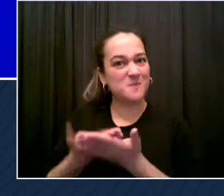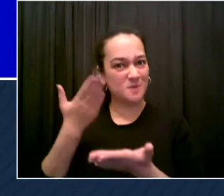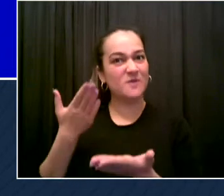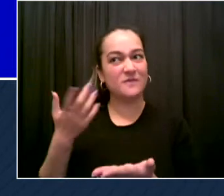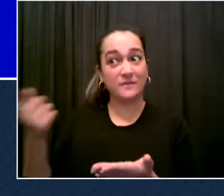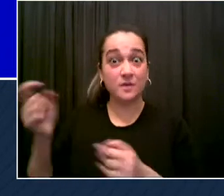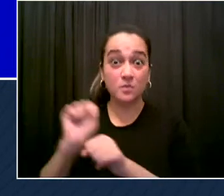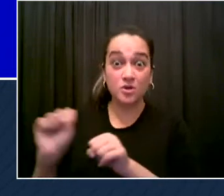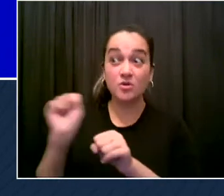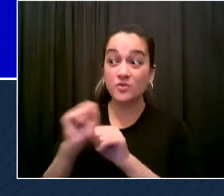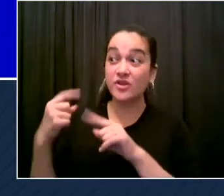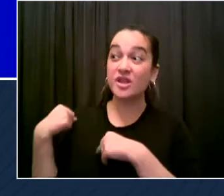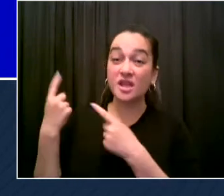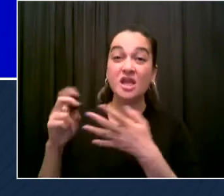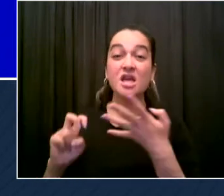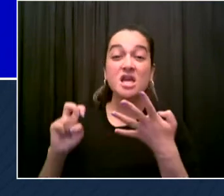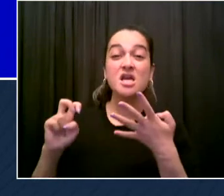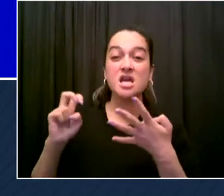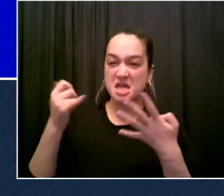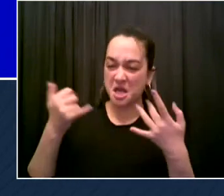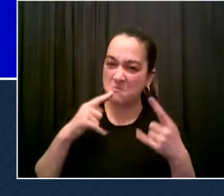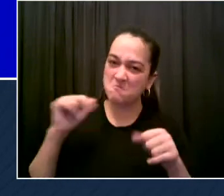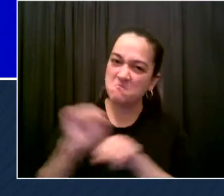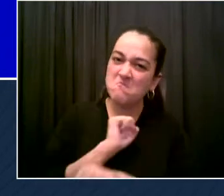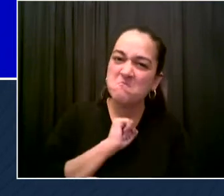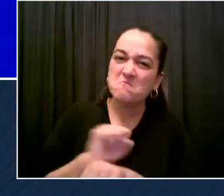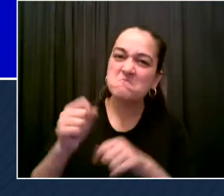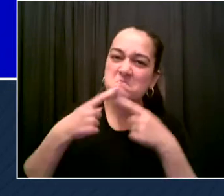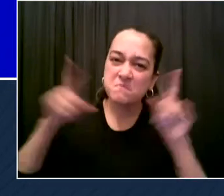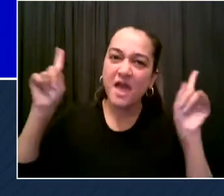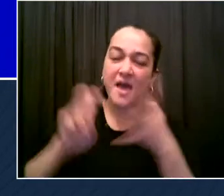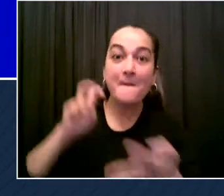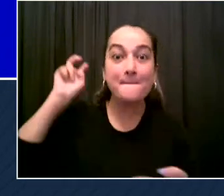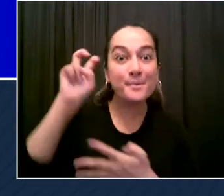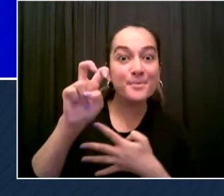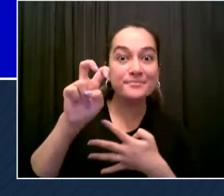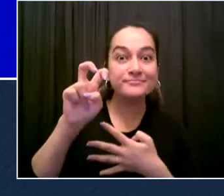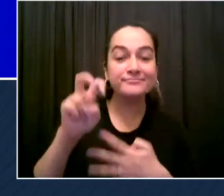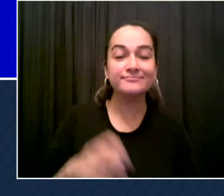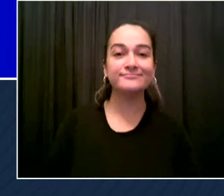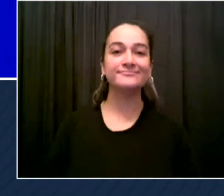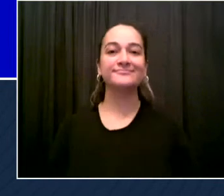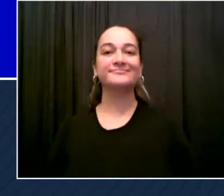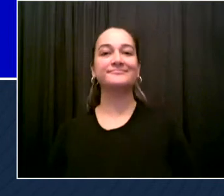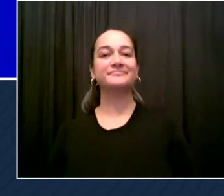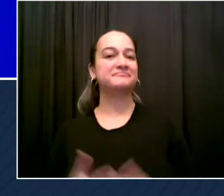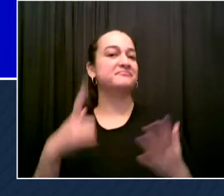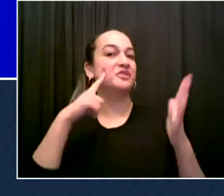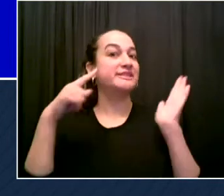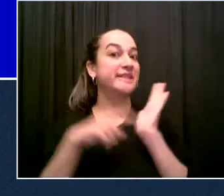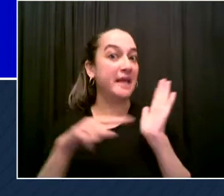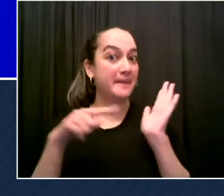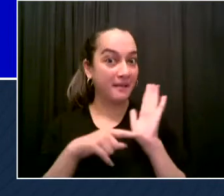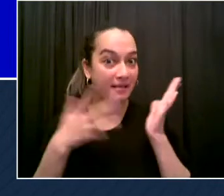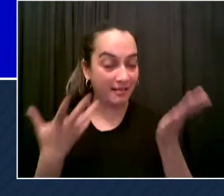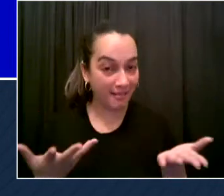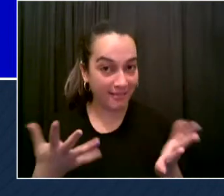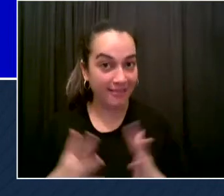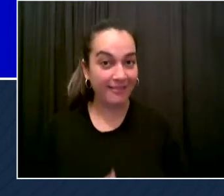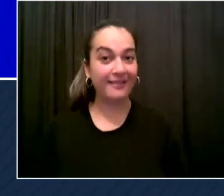DO THE WORK ON